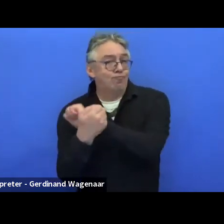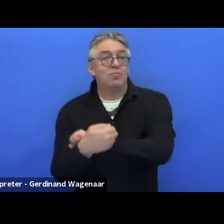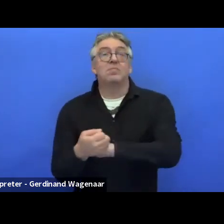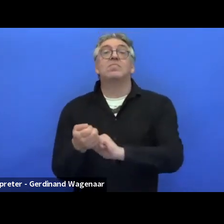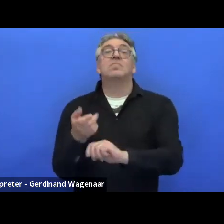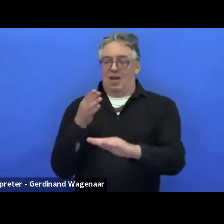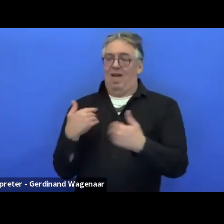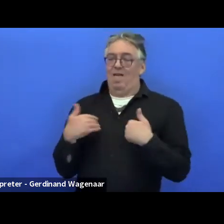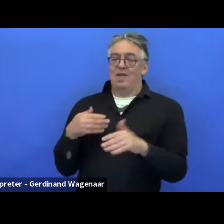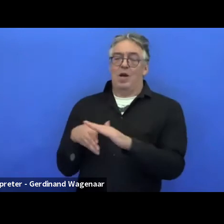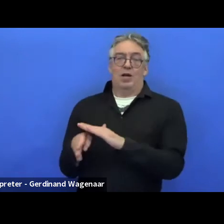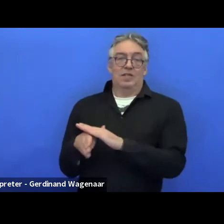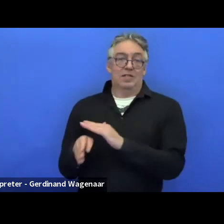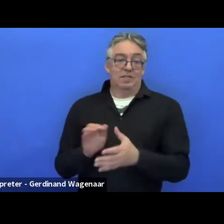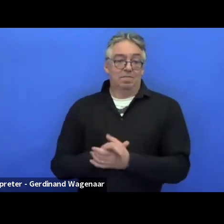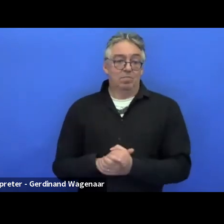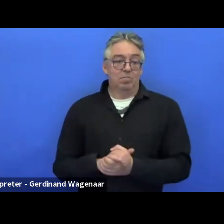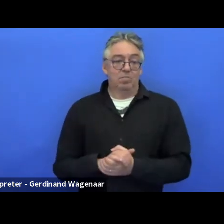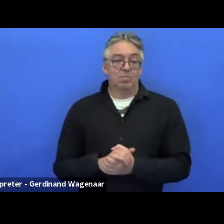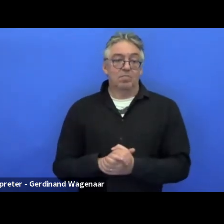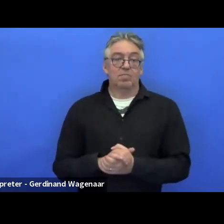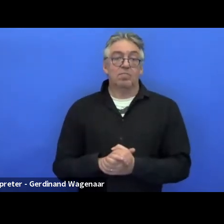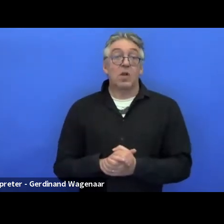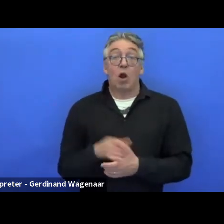EPSO replied positively to the Ombudsman recommendations